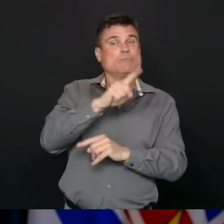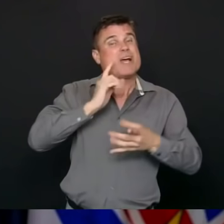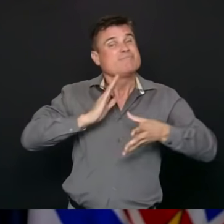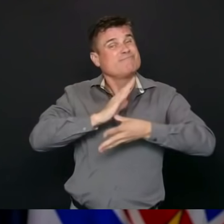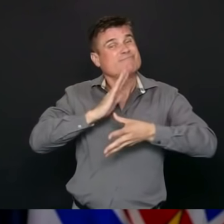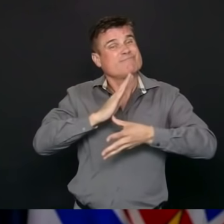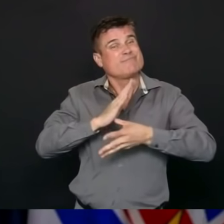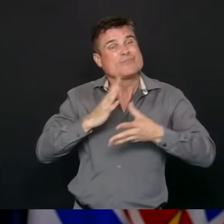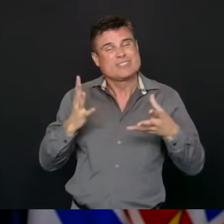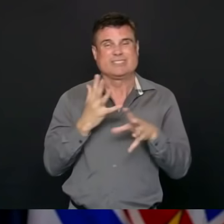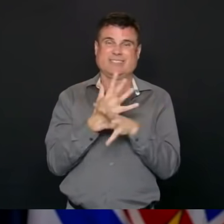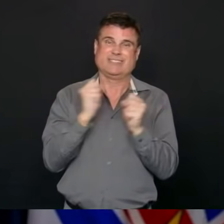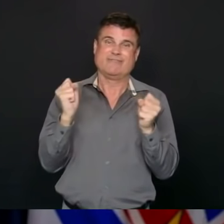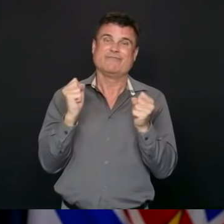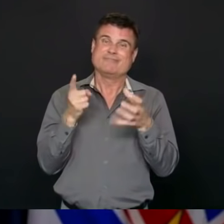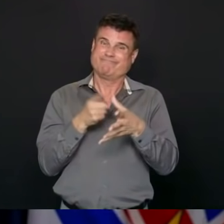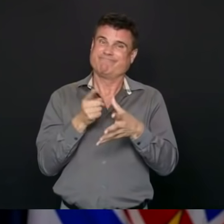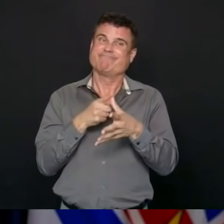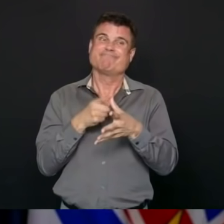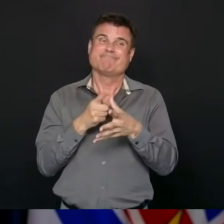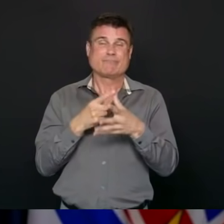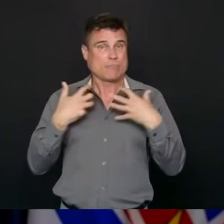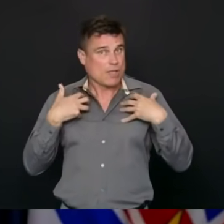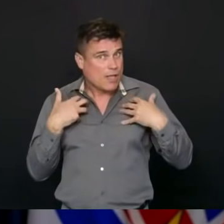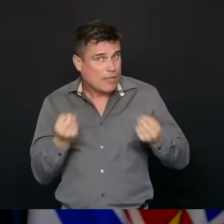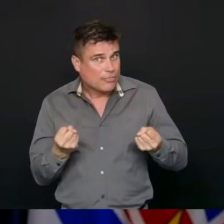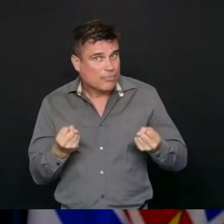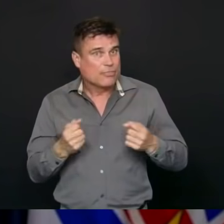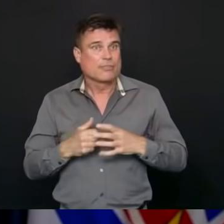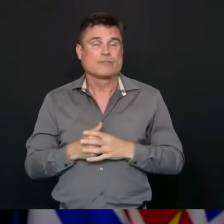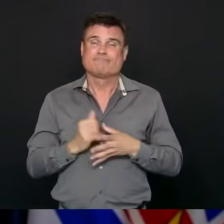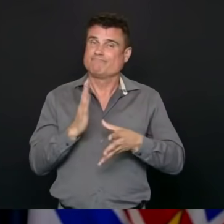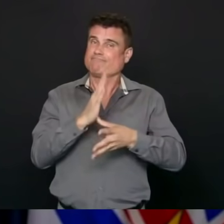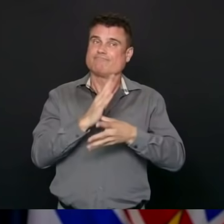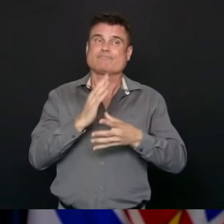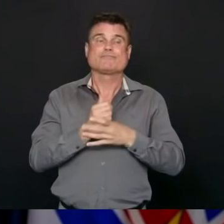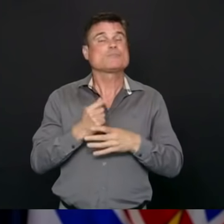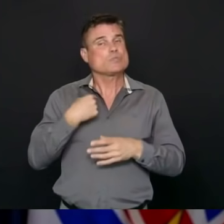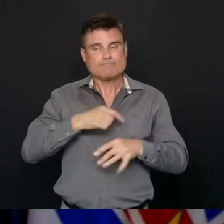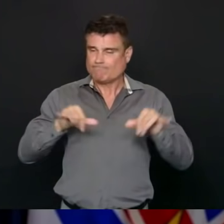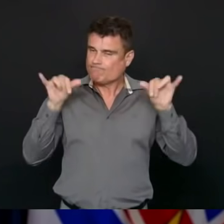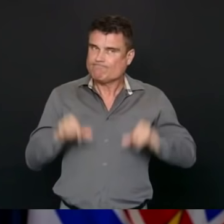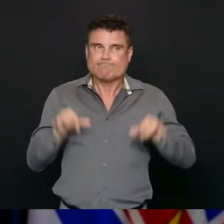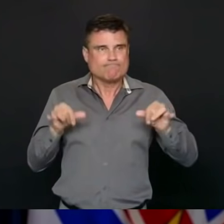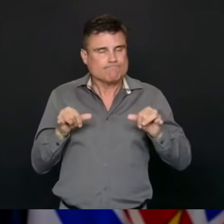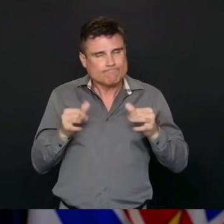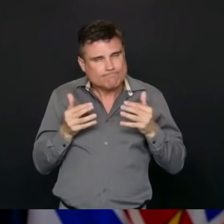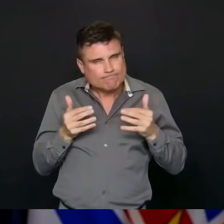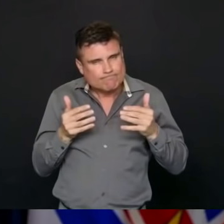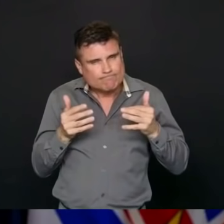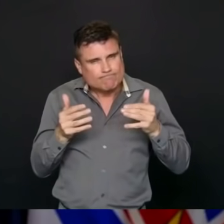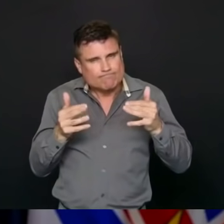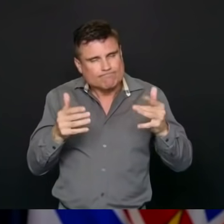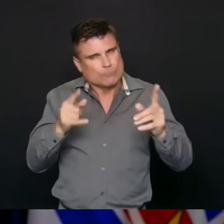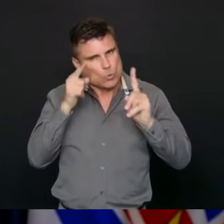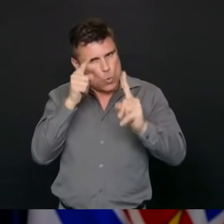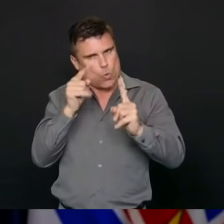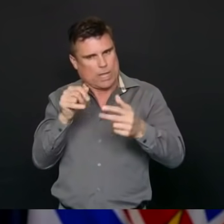with the primary goal of ensuring the safety and the health of people in long-term care. We will continue to work on this issue. Finally I wanted to